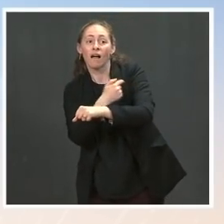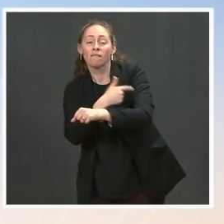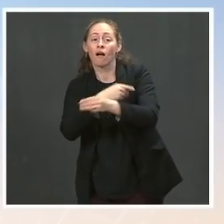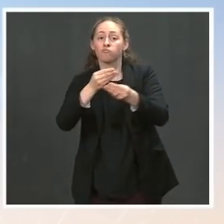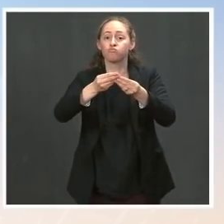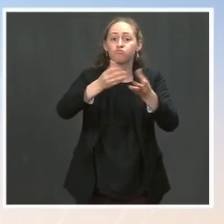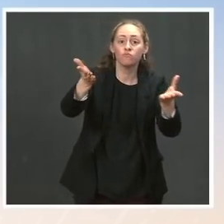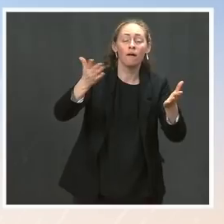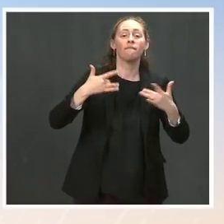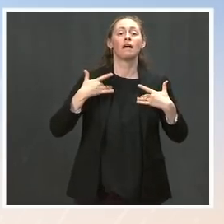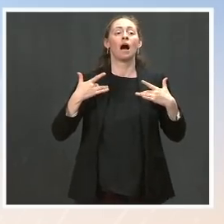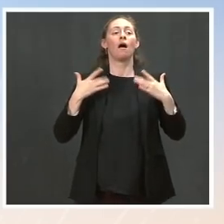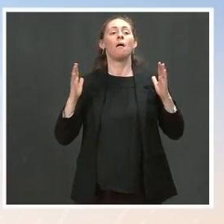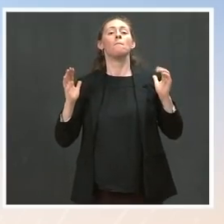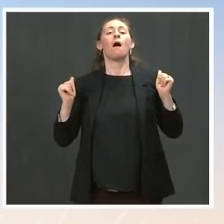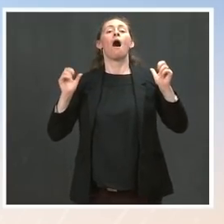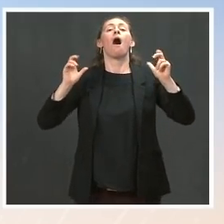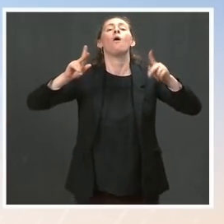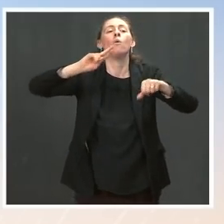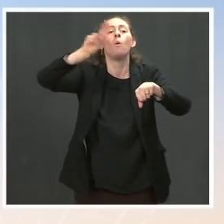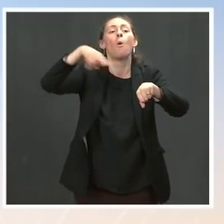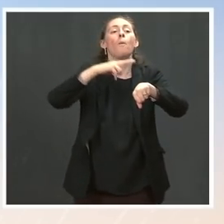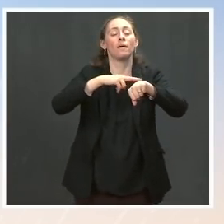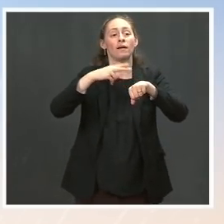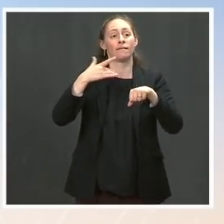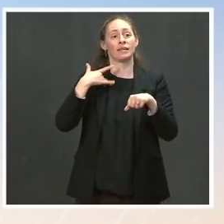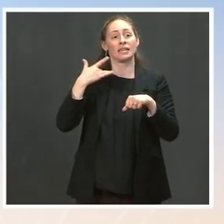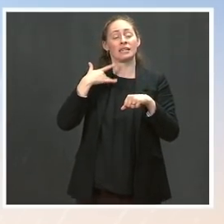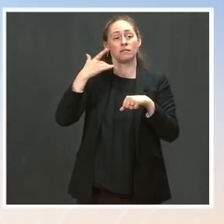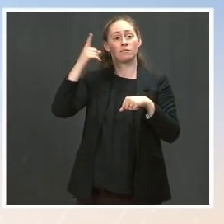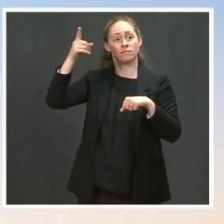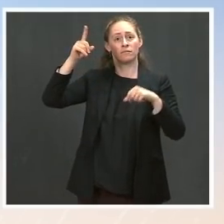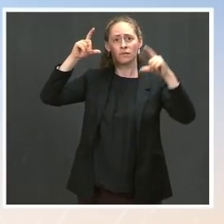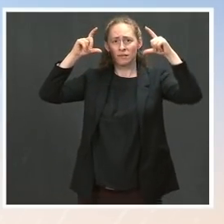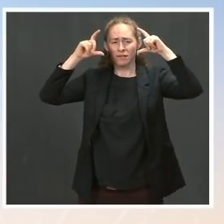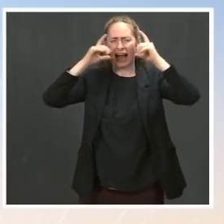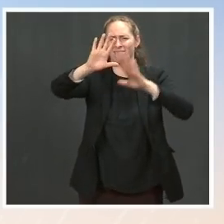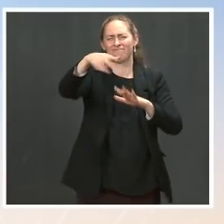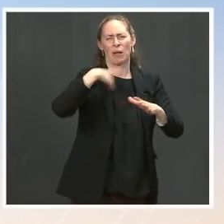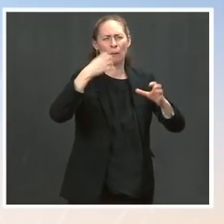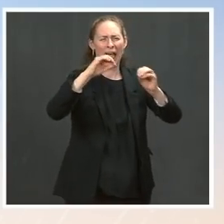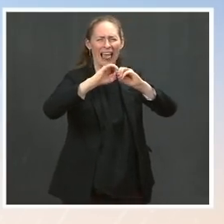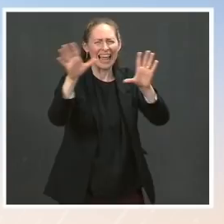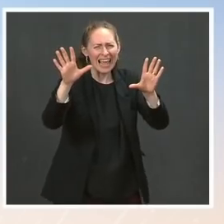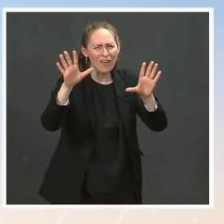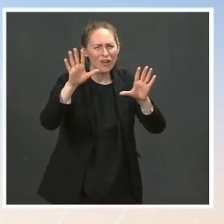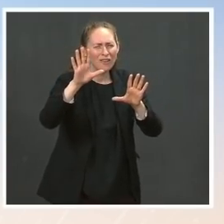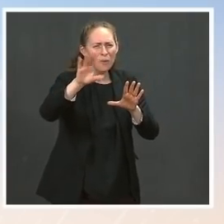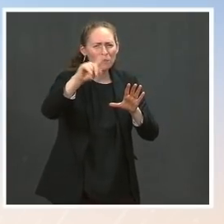Ms. Psaki: On people -- make sure I understand your question. The Press: Of people who are skeptical. Ms. Psaki: On people not taking the vaccine? The Press: Yeah, of people who are skeptical of the vaccine